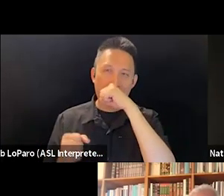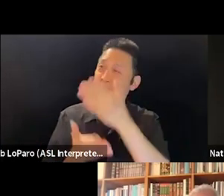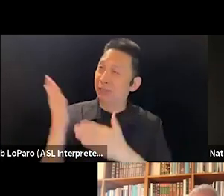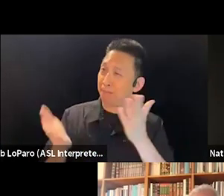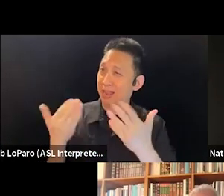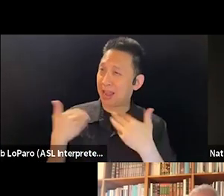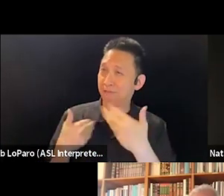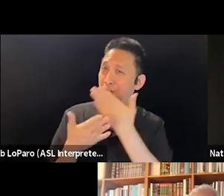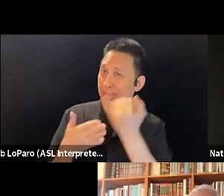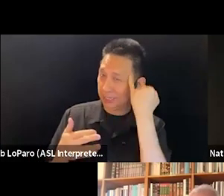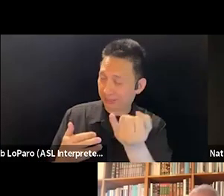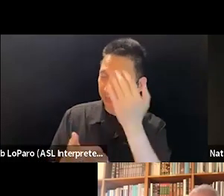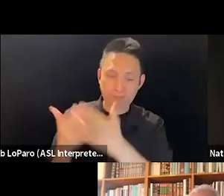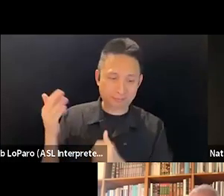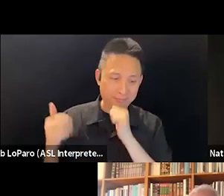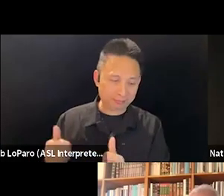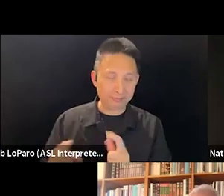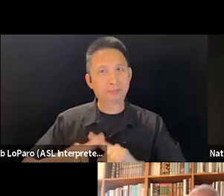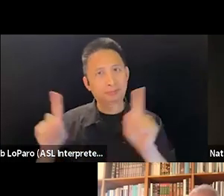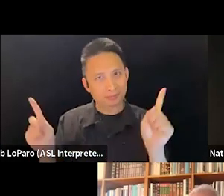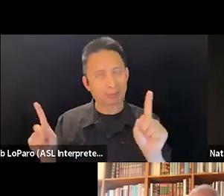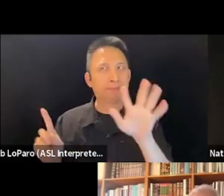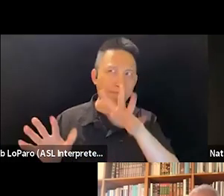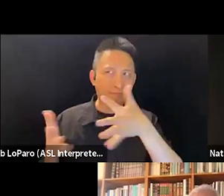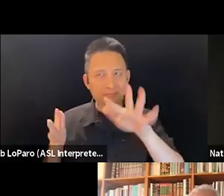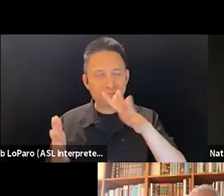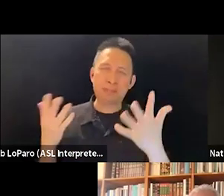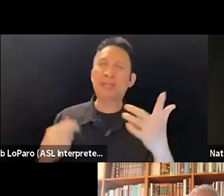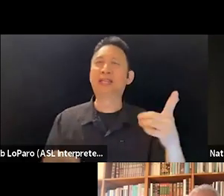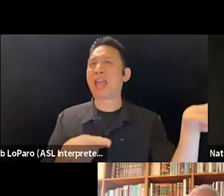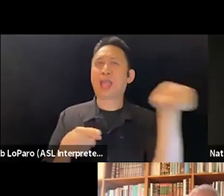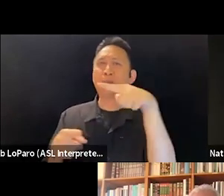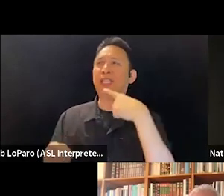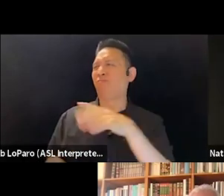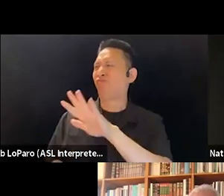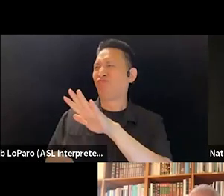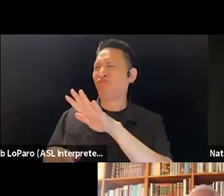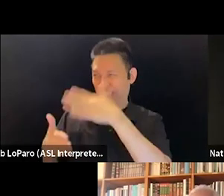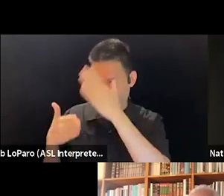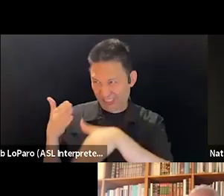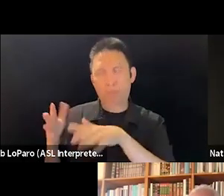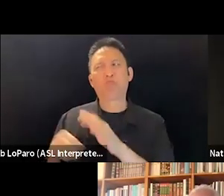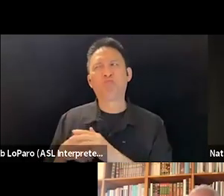to offer you or they may think that it isn't as finished as you think it is. But listen, if you've got something that is a cut